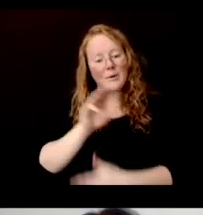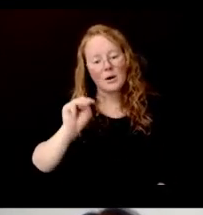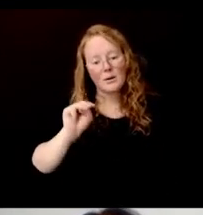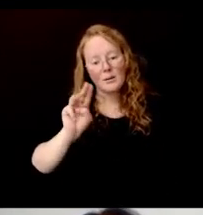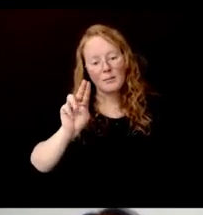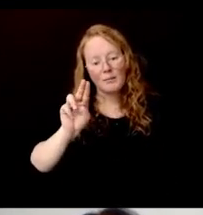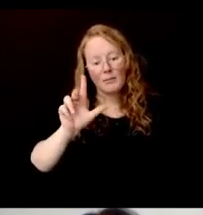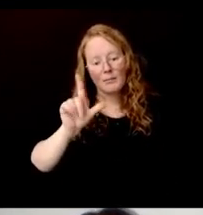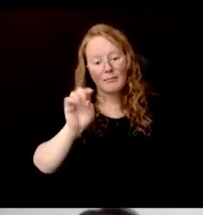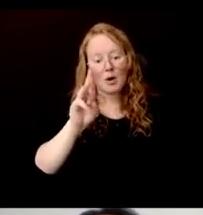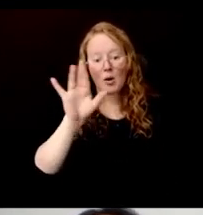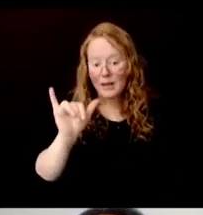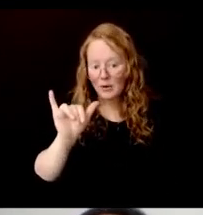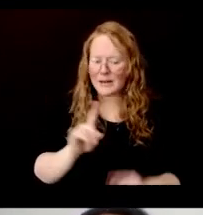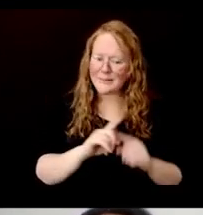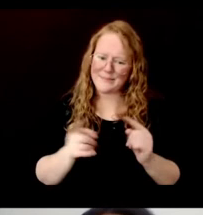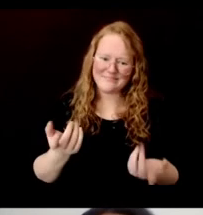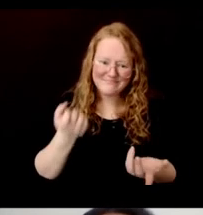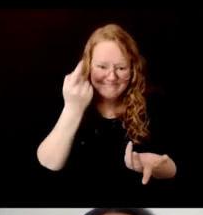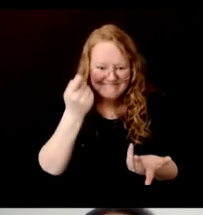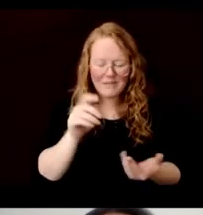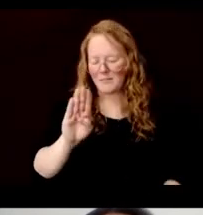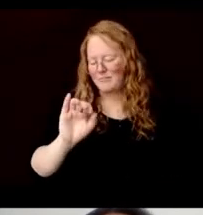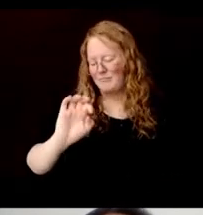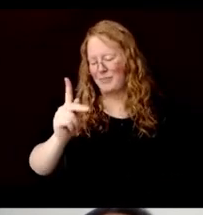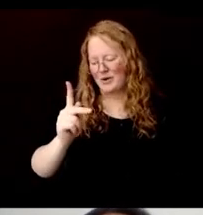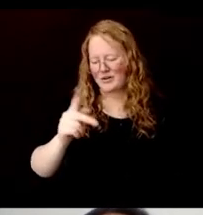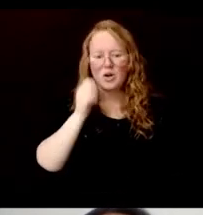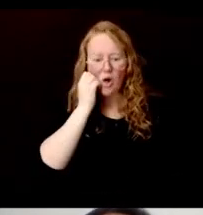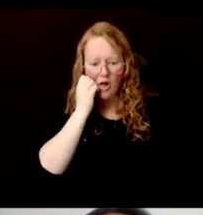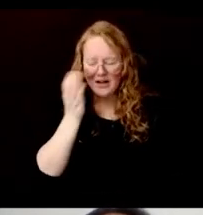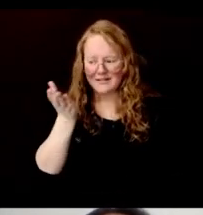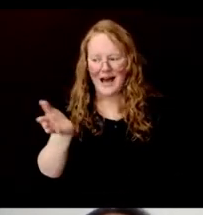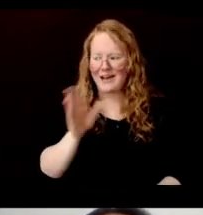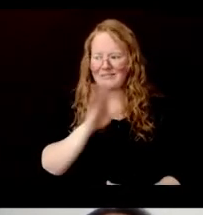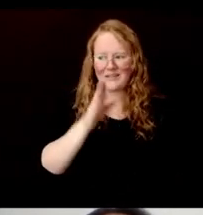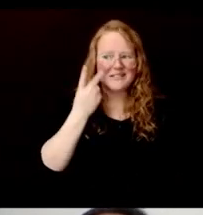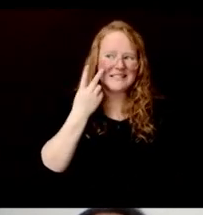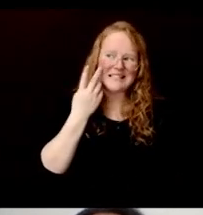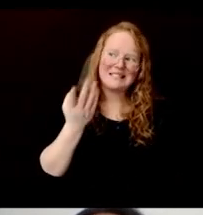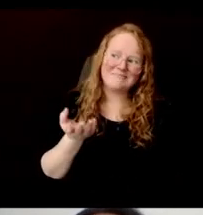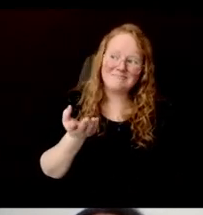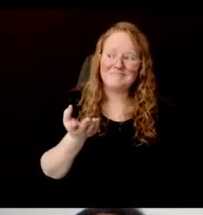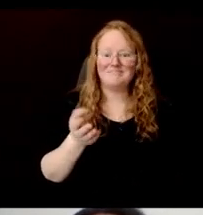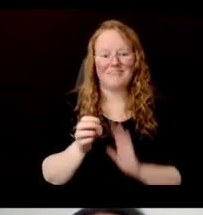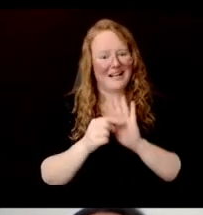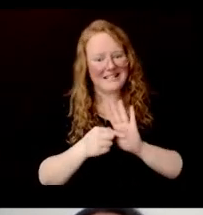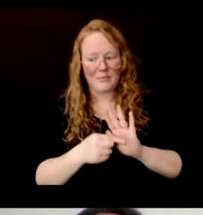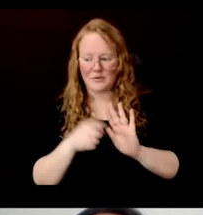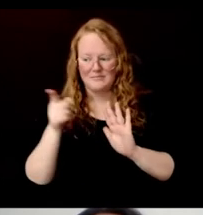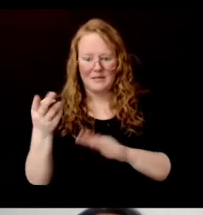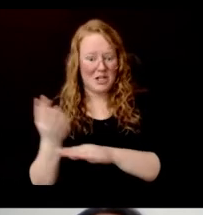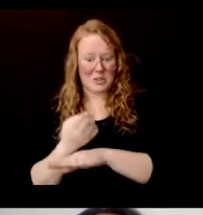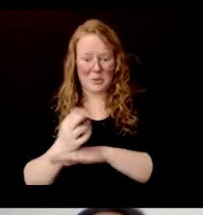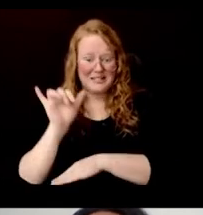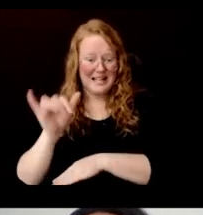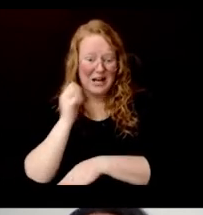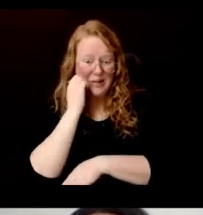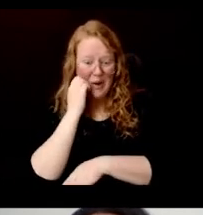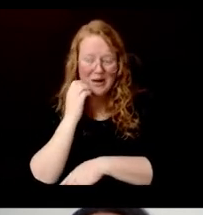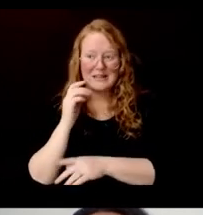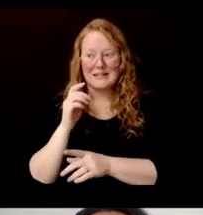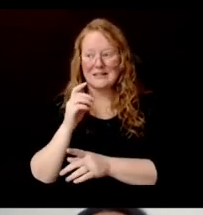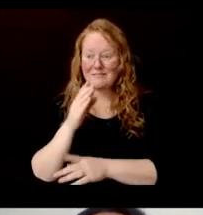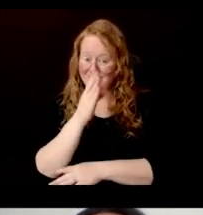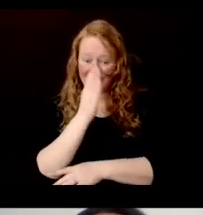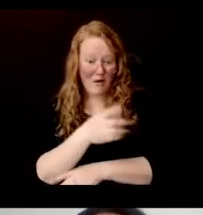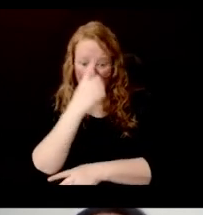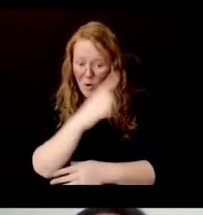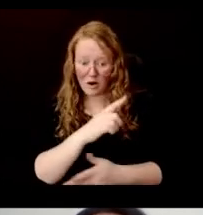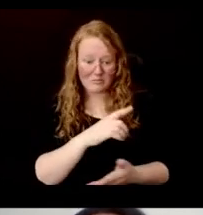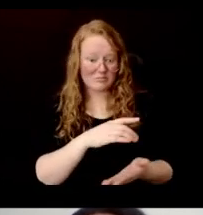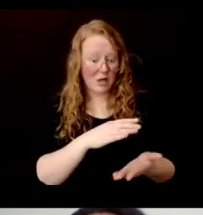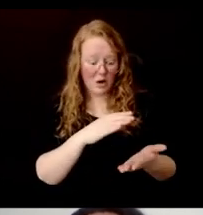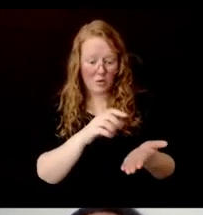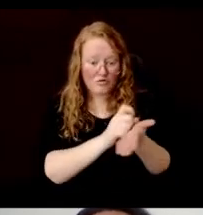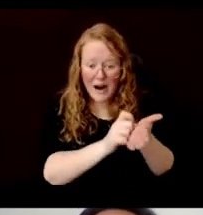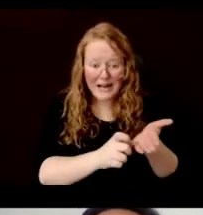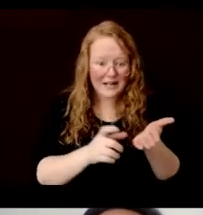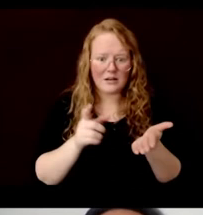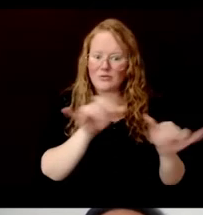But despite the existence of bark cloth, I've never seen examples that bark cloth has been used explicitly for writing or as paper.